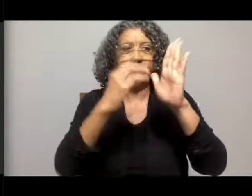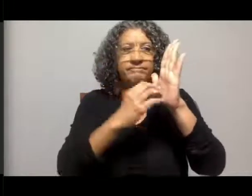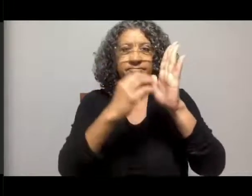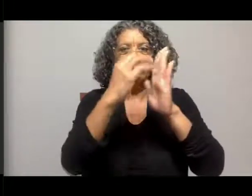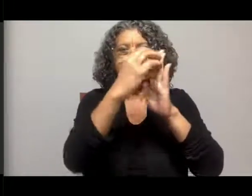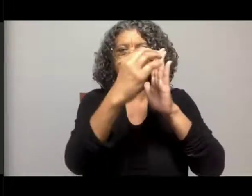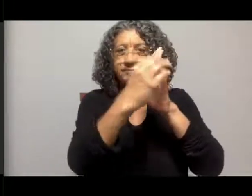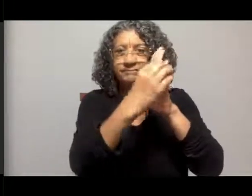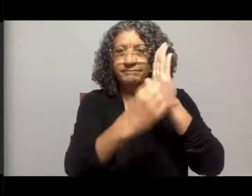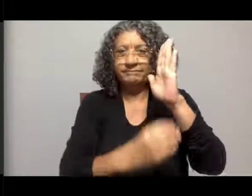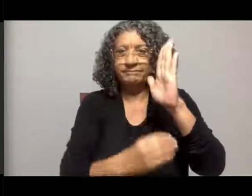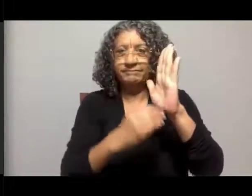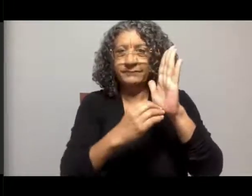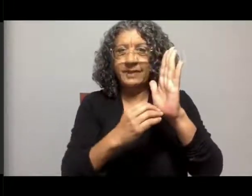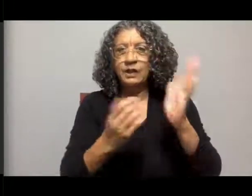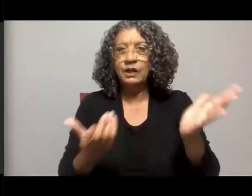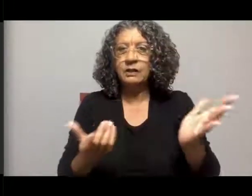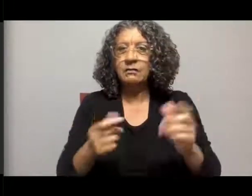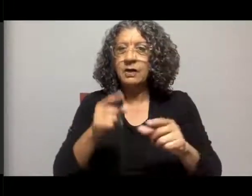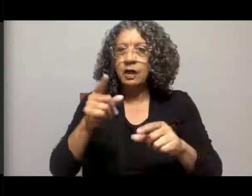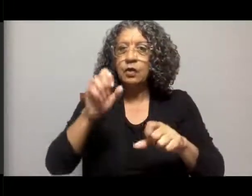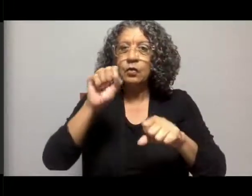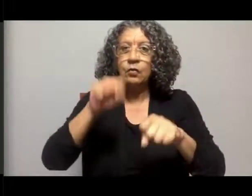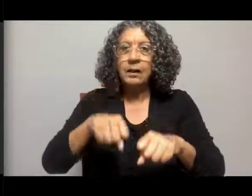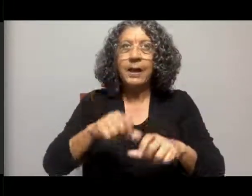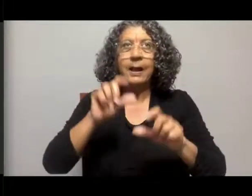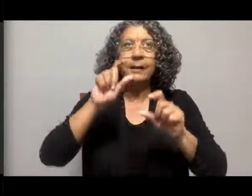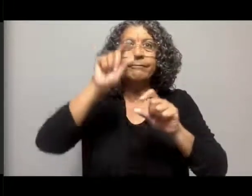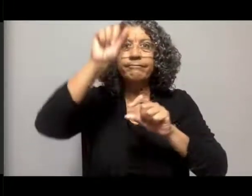and then there's different sections on the resume